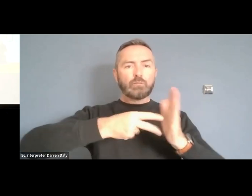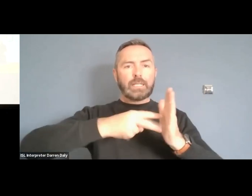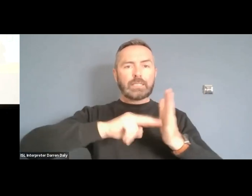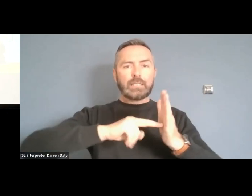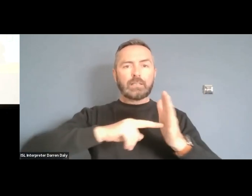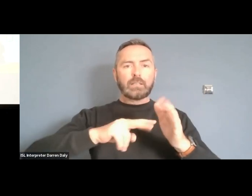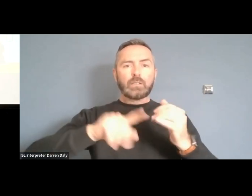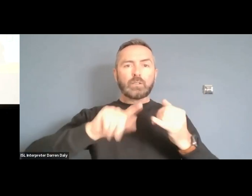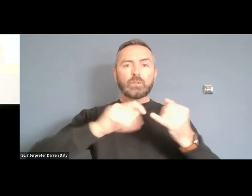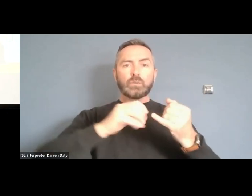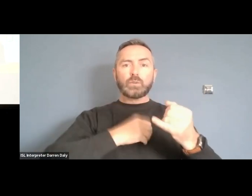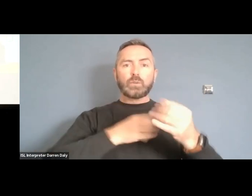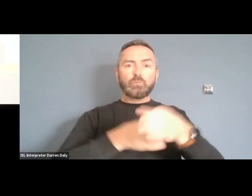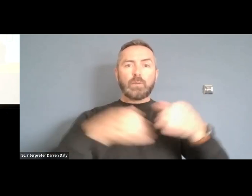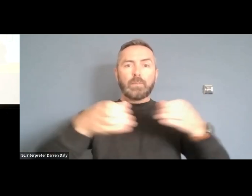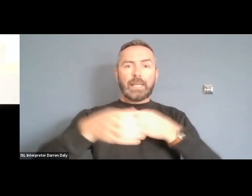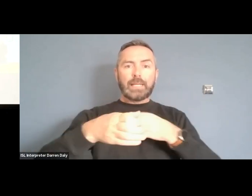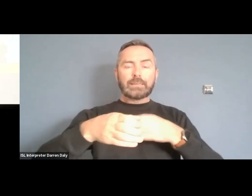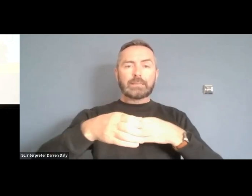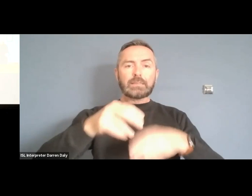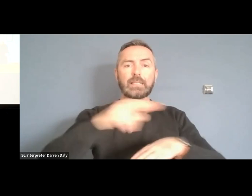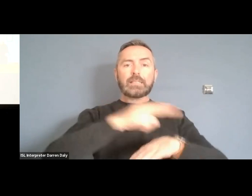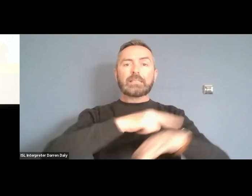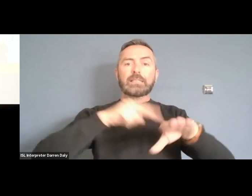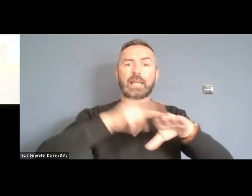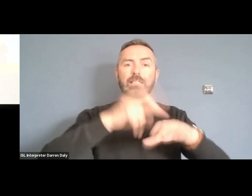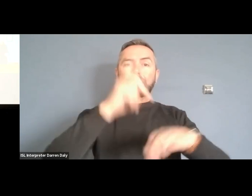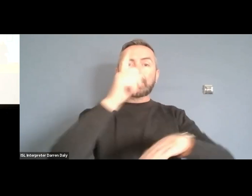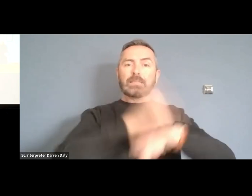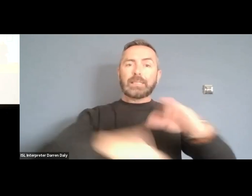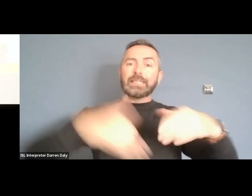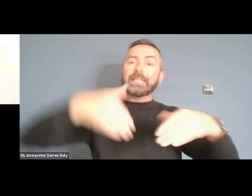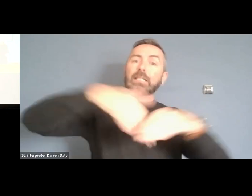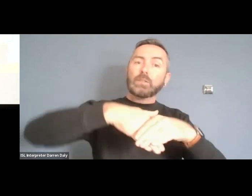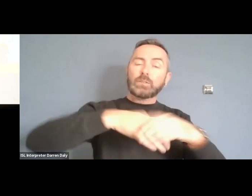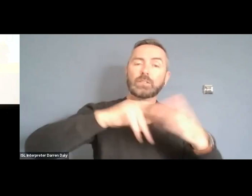succeed the National Disability Inclusion Strategy that came to an end at the end of last year.